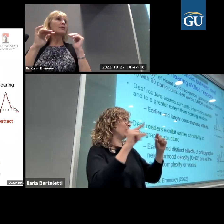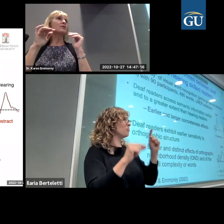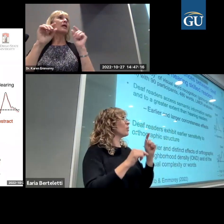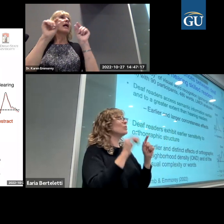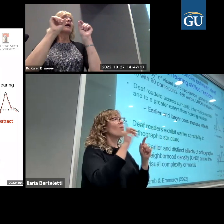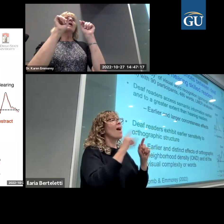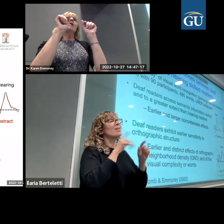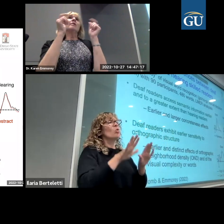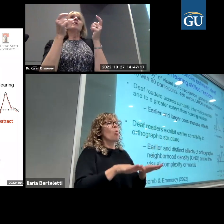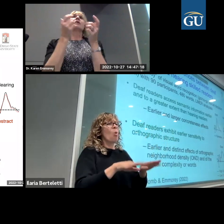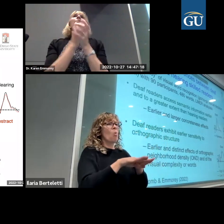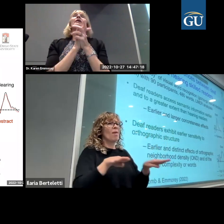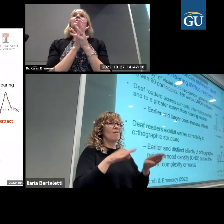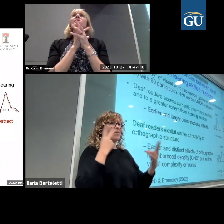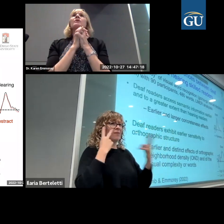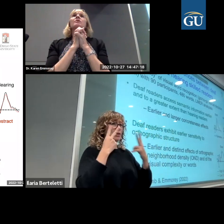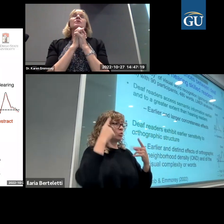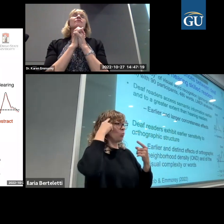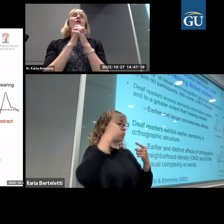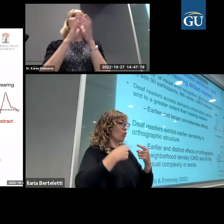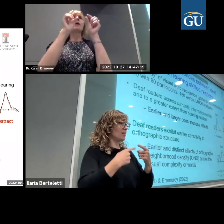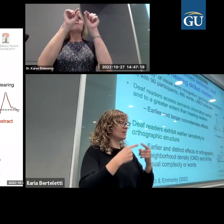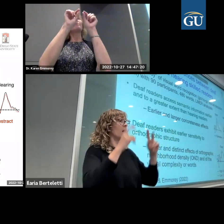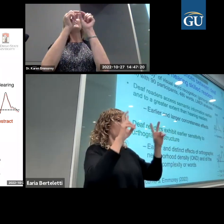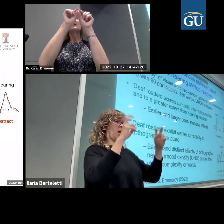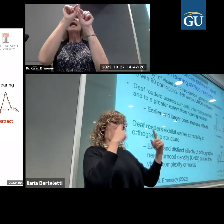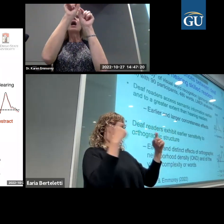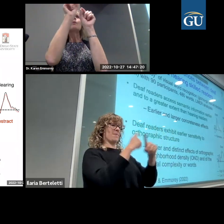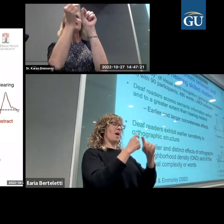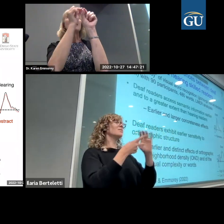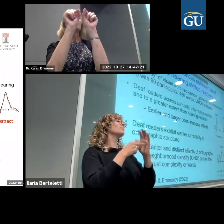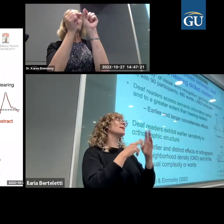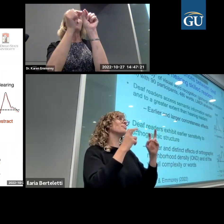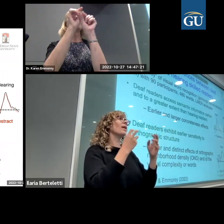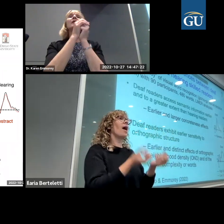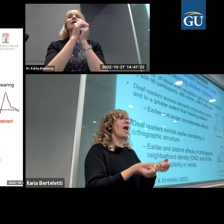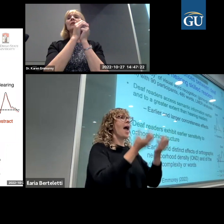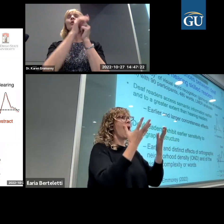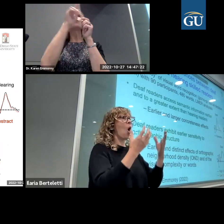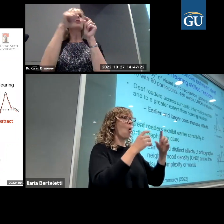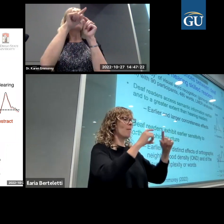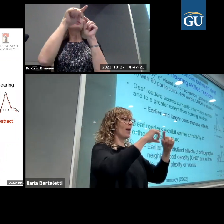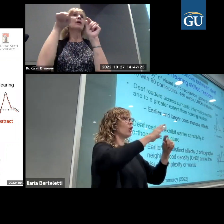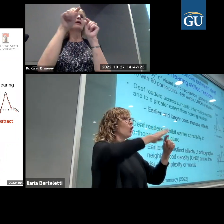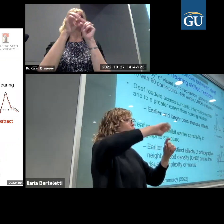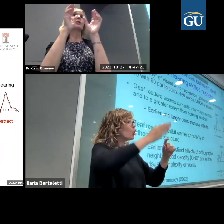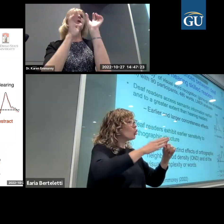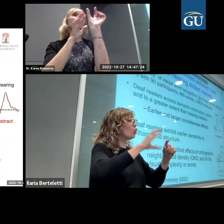so we'd like poem would have would be relatively complex. But it would like well, it'd be relatively simple.